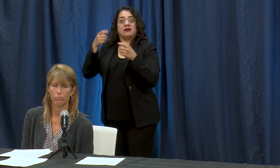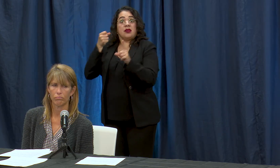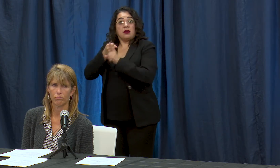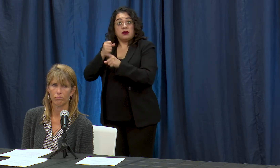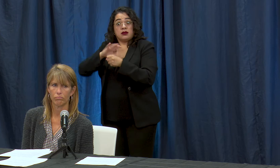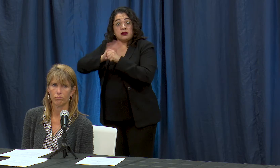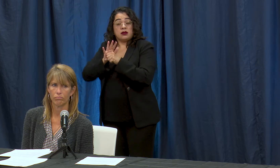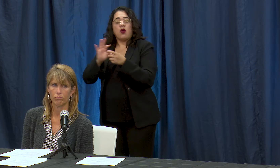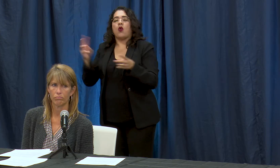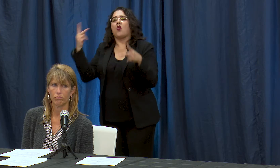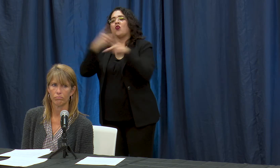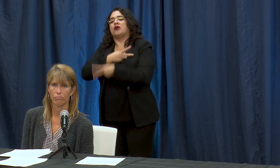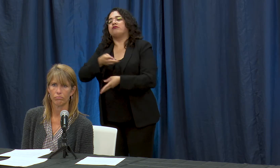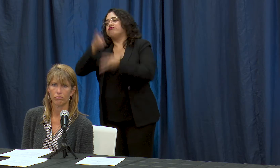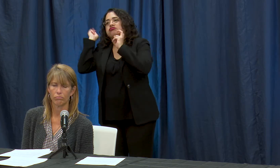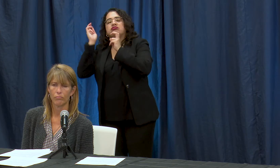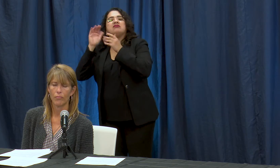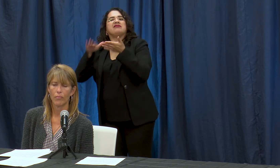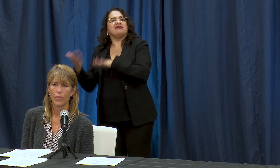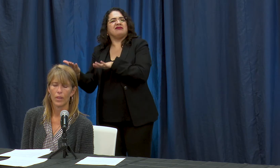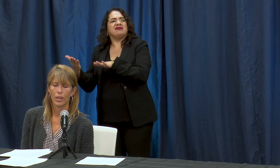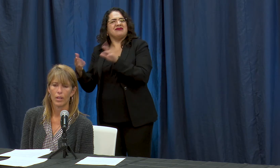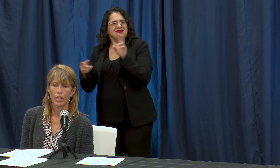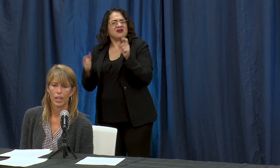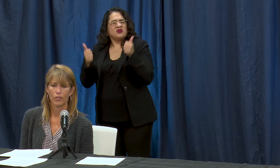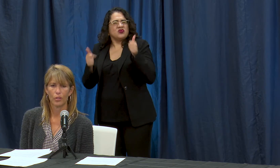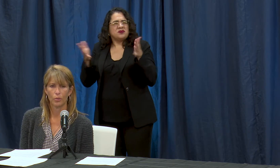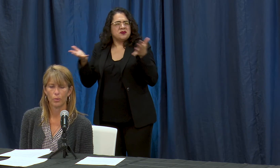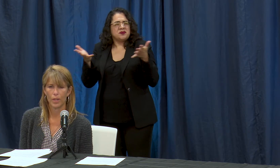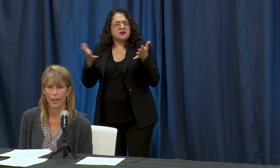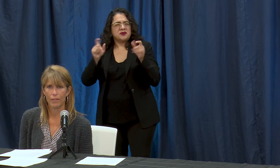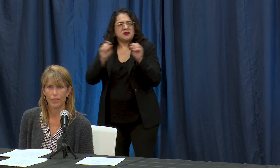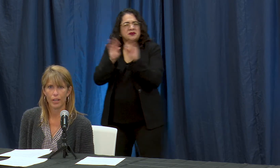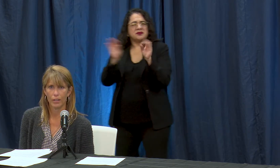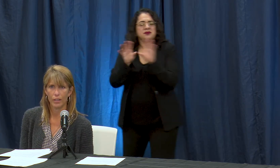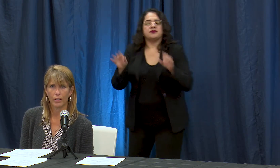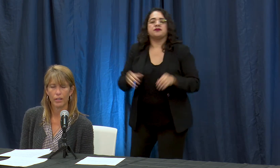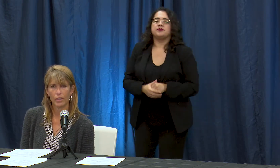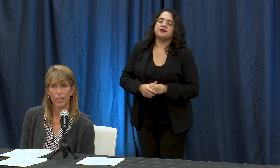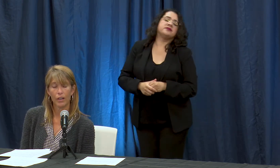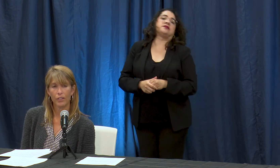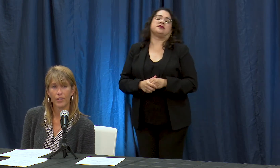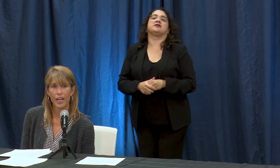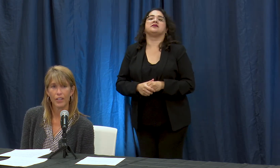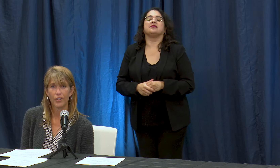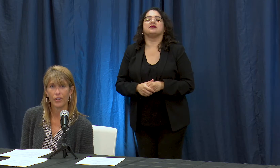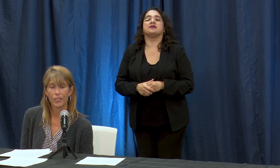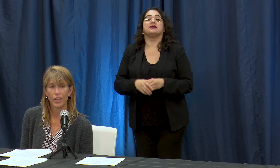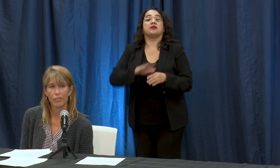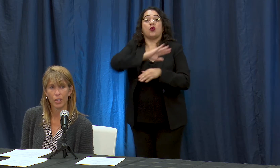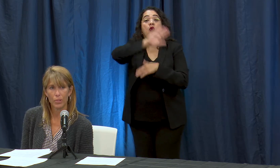fatal-ness of COVID- 19. So all the fatalities in the City of Long Beach